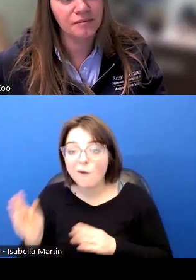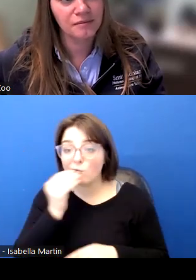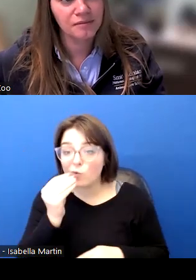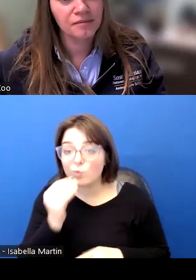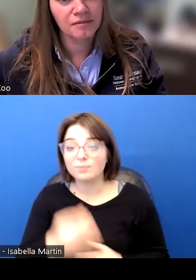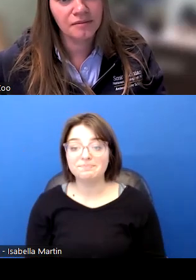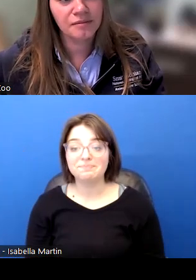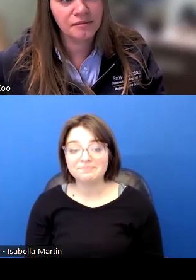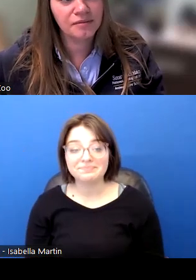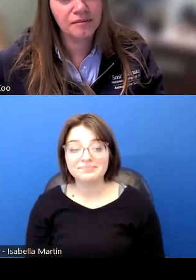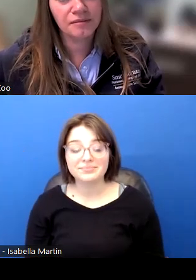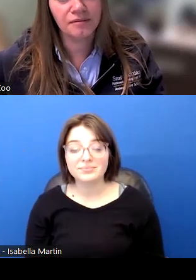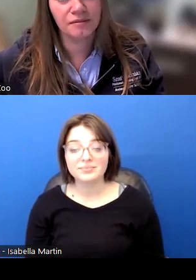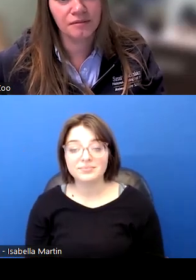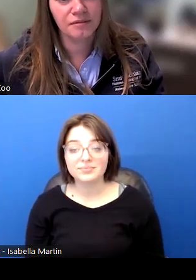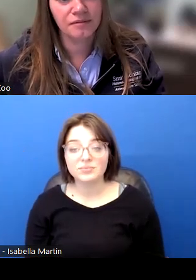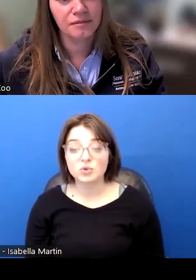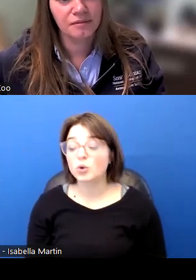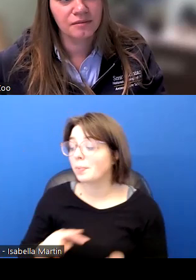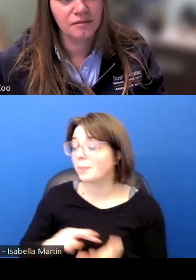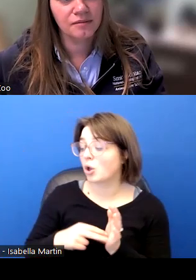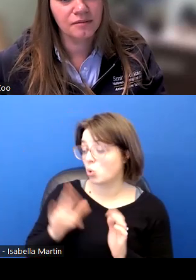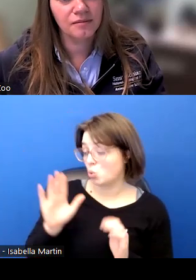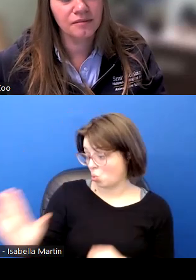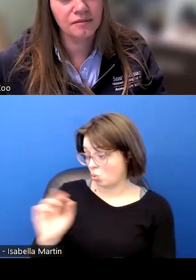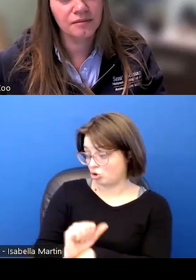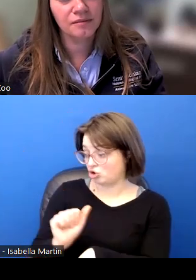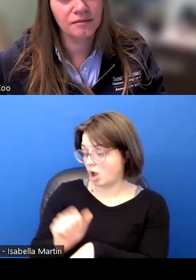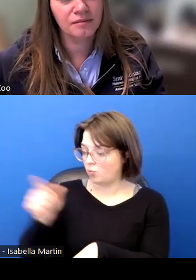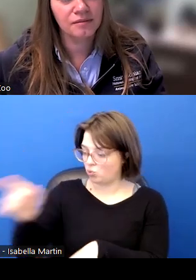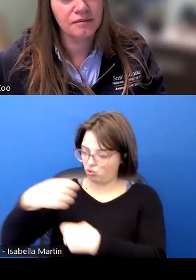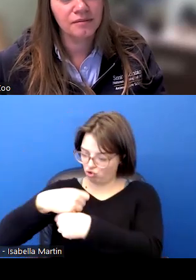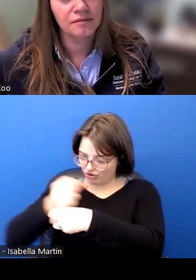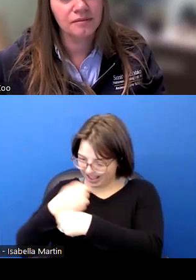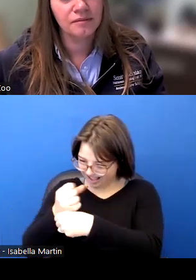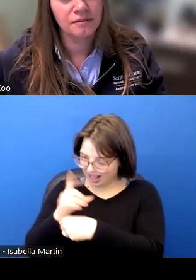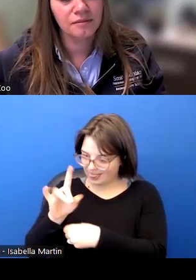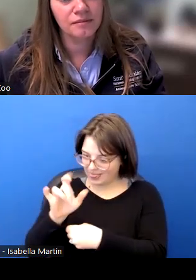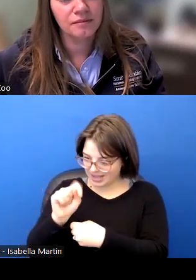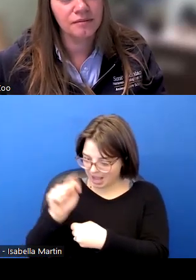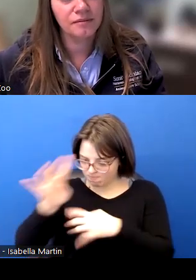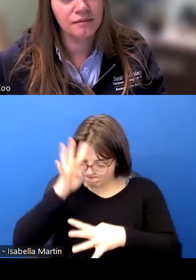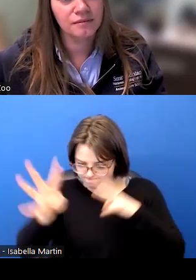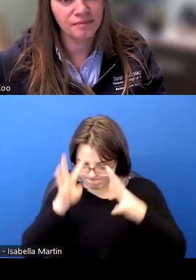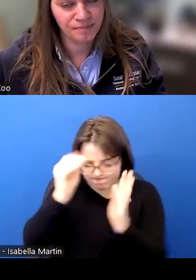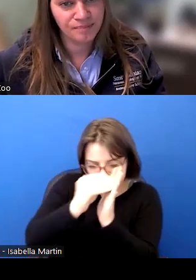Shellie: Wow, so you're basically formulating the diets and then the zoo we order all this food and then the